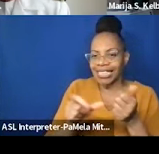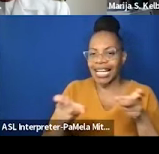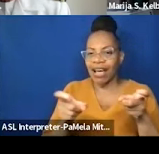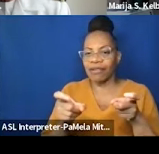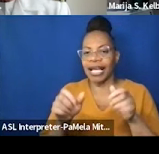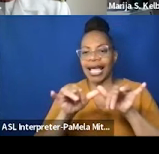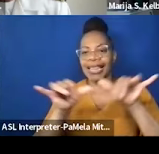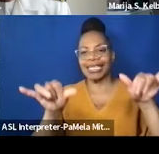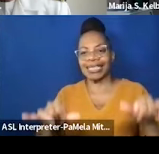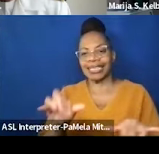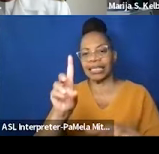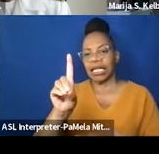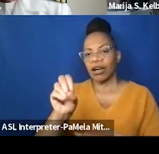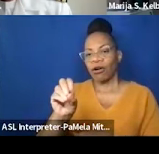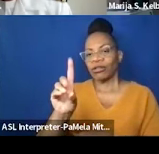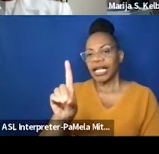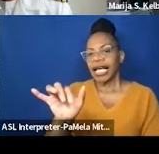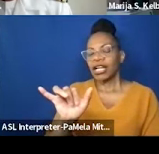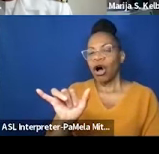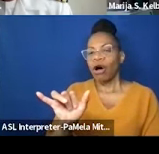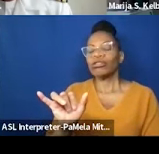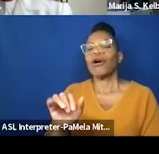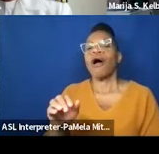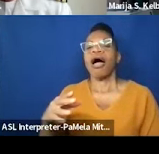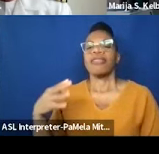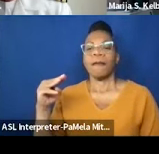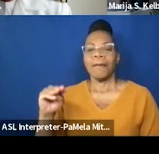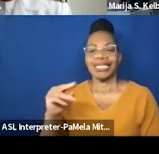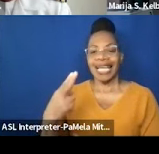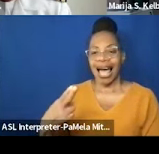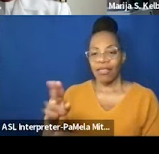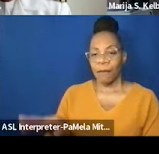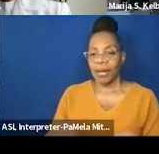as well as the behavioral health and mental health system. When a service member calls, chats,